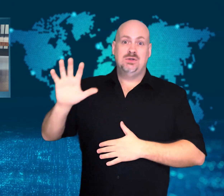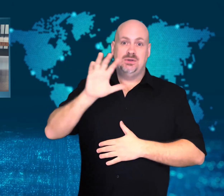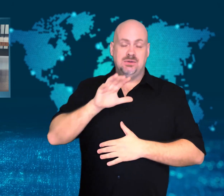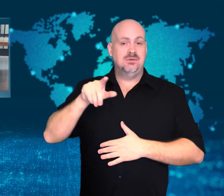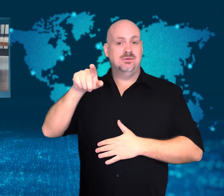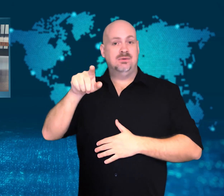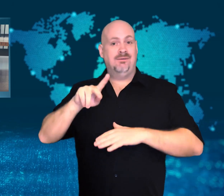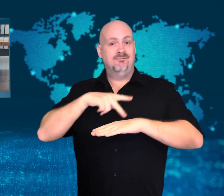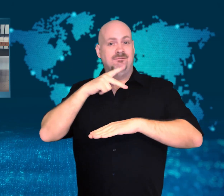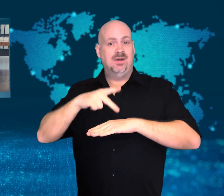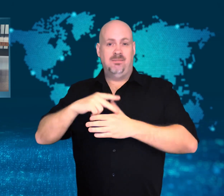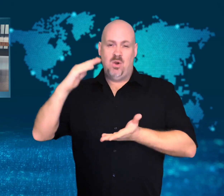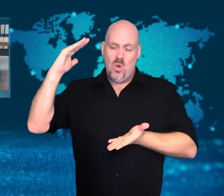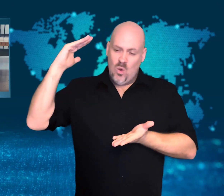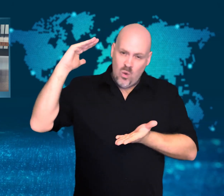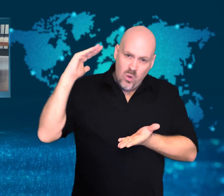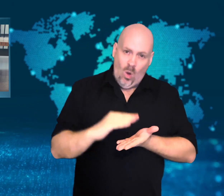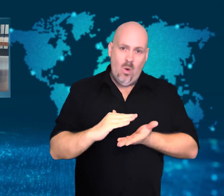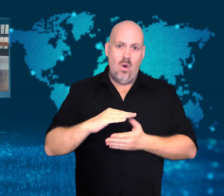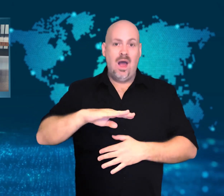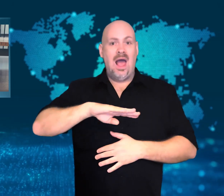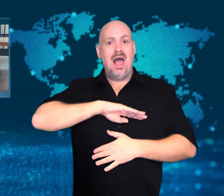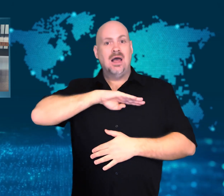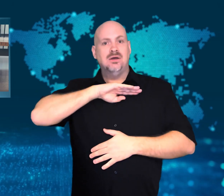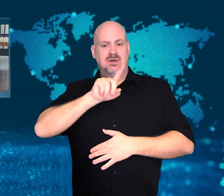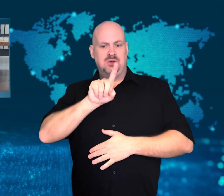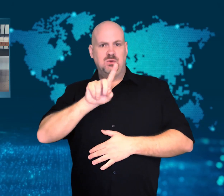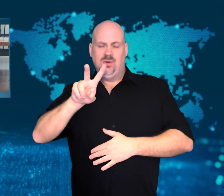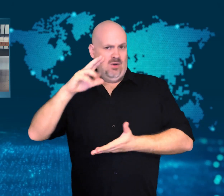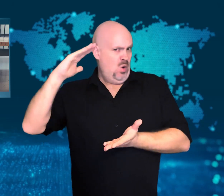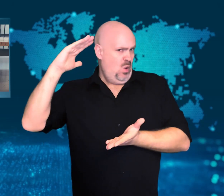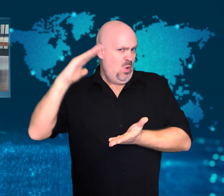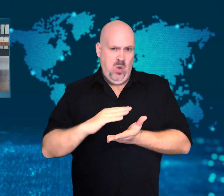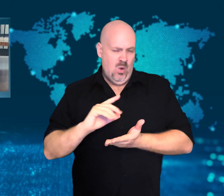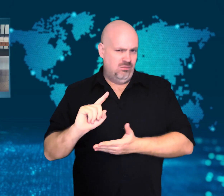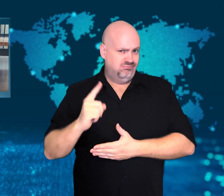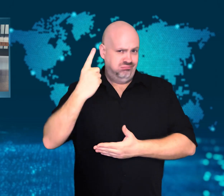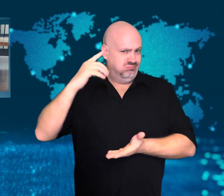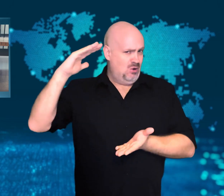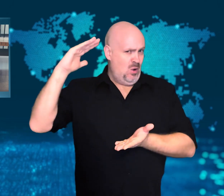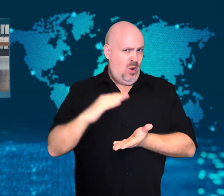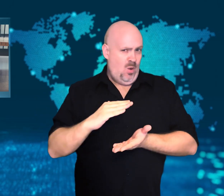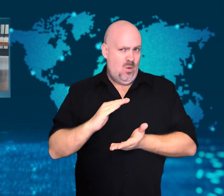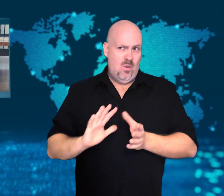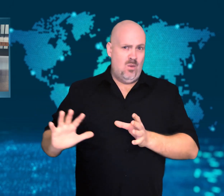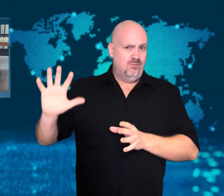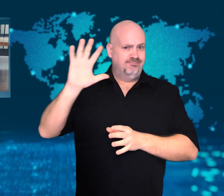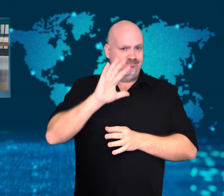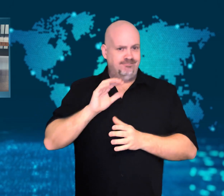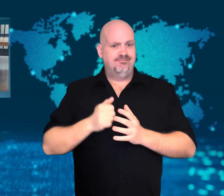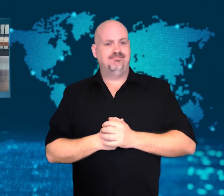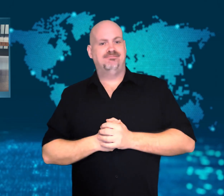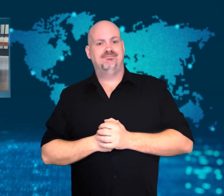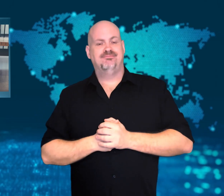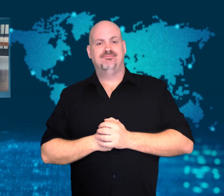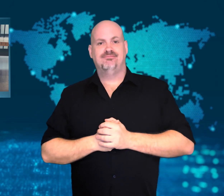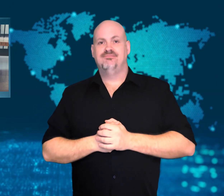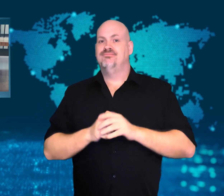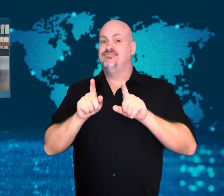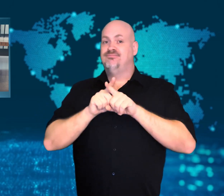longer be easy prey for pedophiles and cybersex criminals.